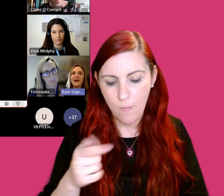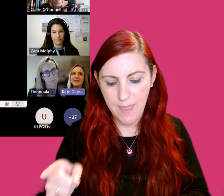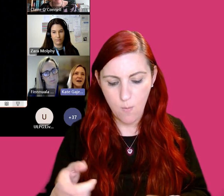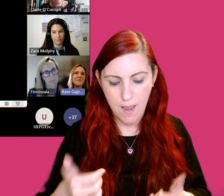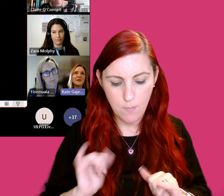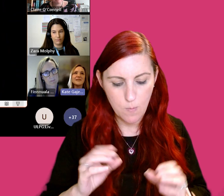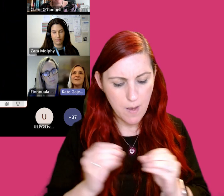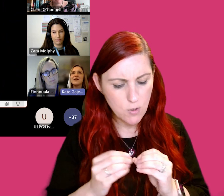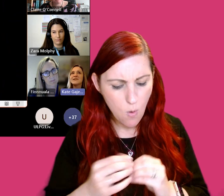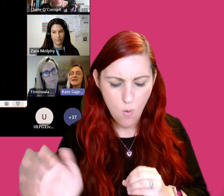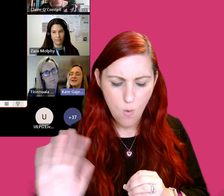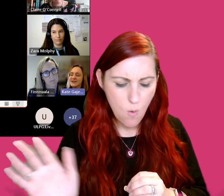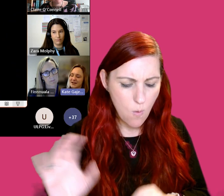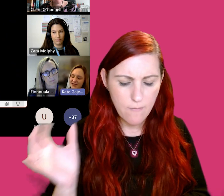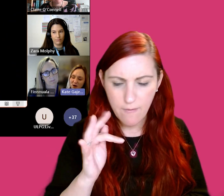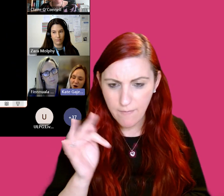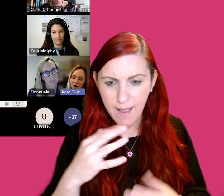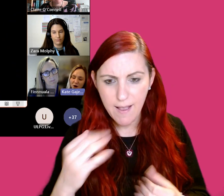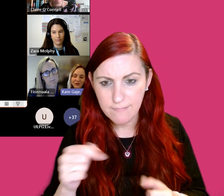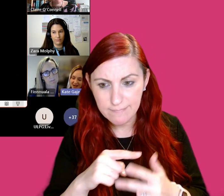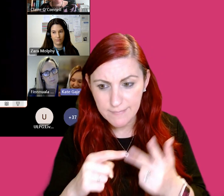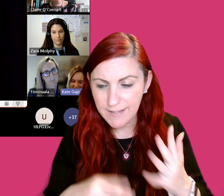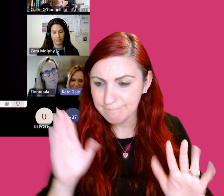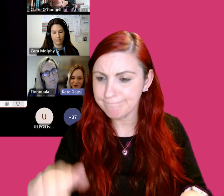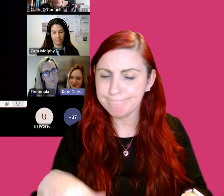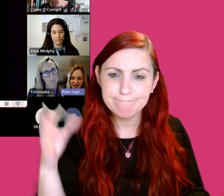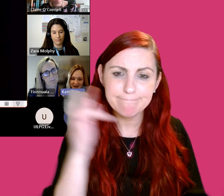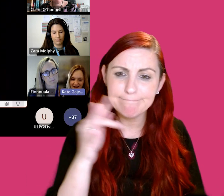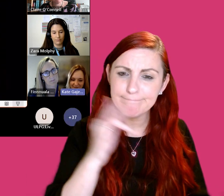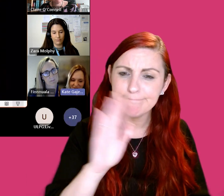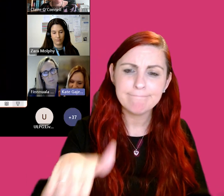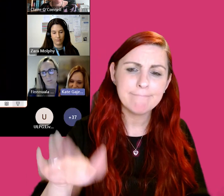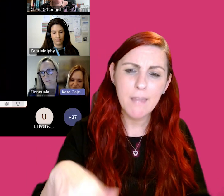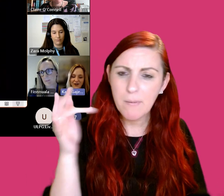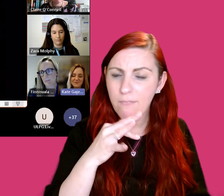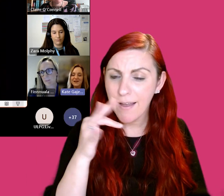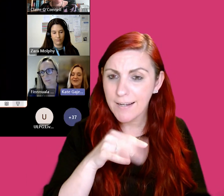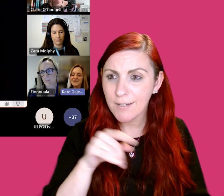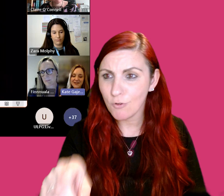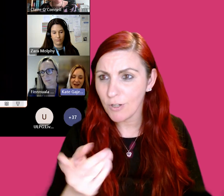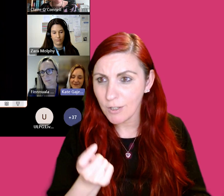I had this hyperglycemia he said listen it's all good it's all good um your control is magnificent